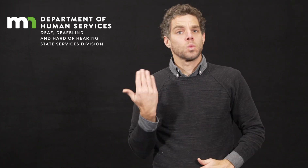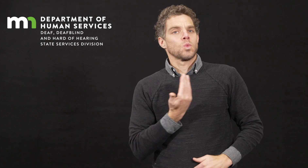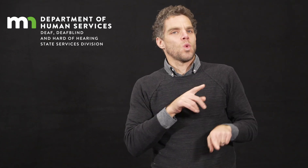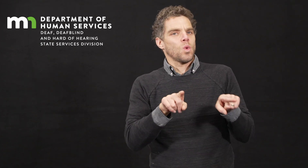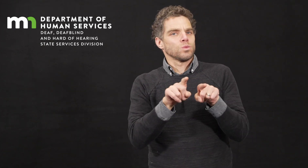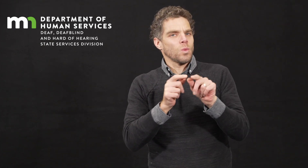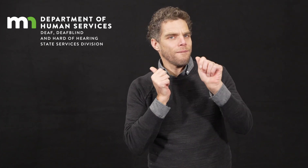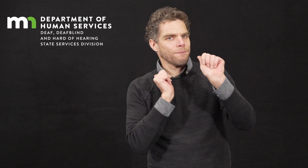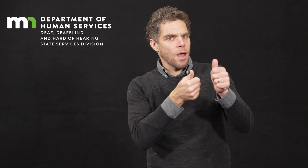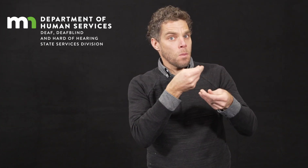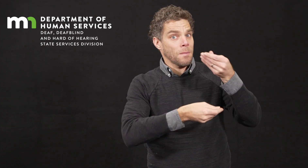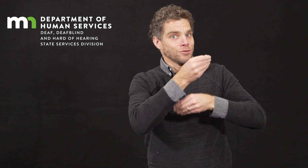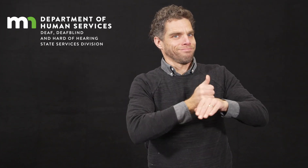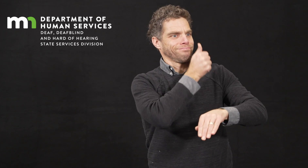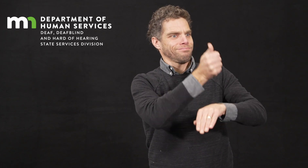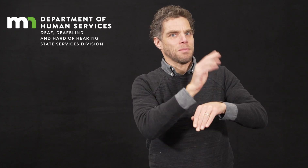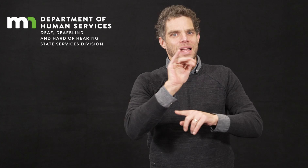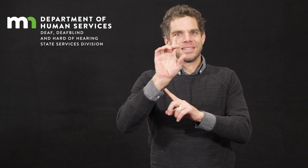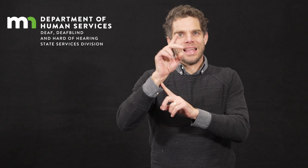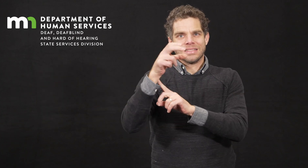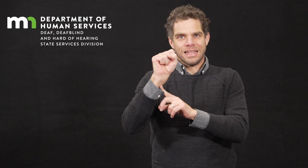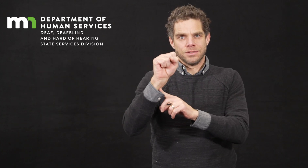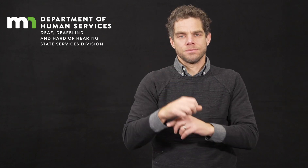We also follow the budget set by DHS.